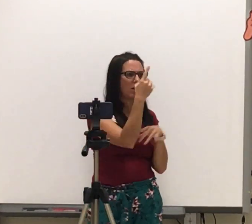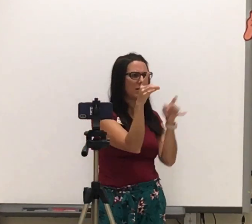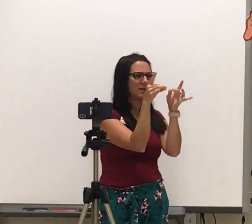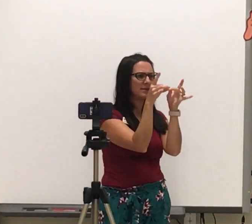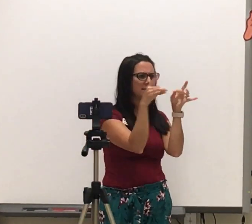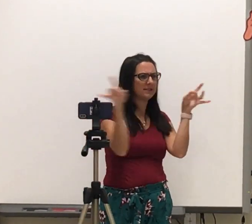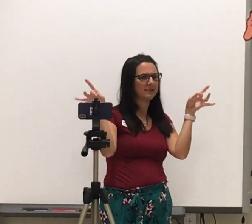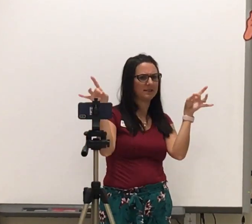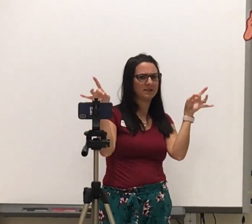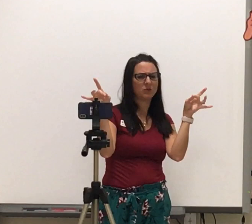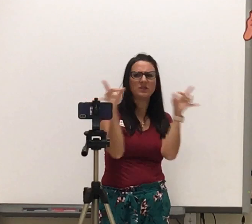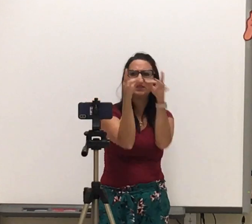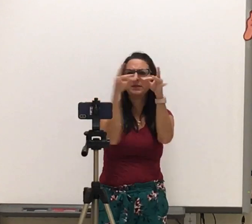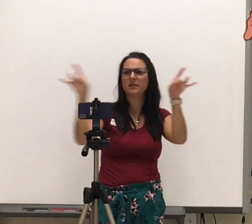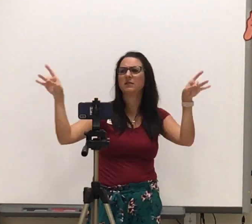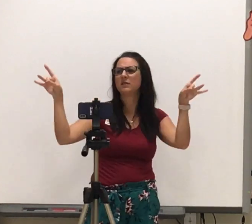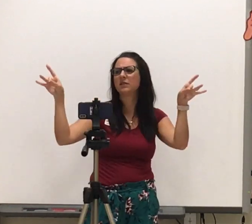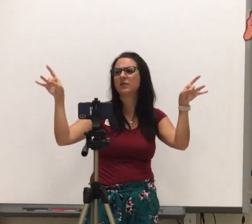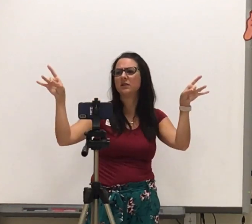What's this mean? Students: Sentence